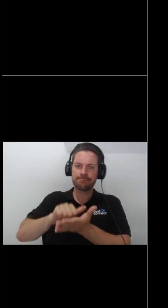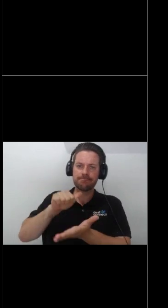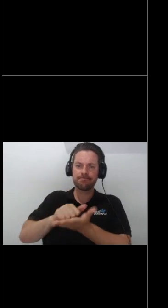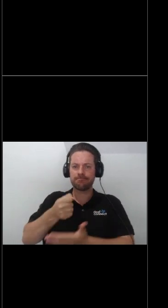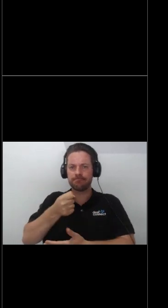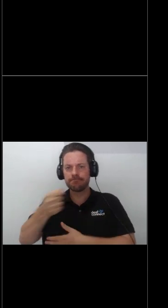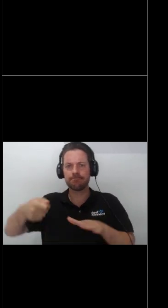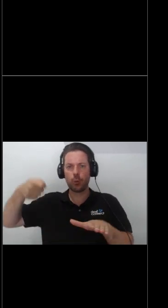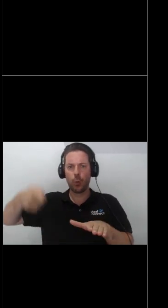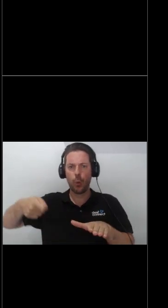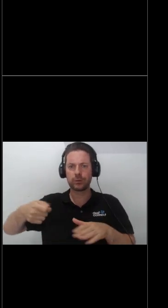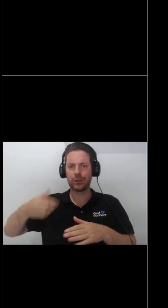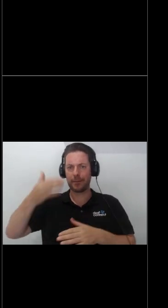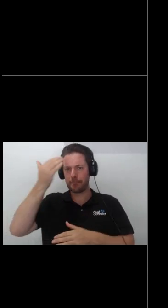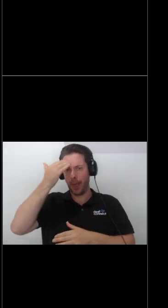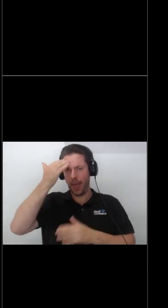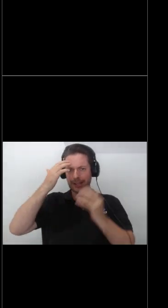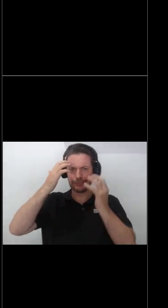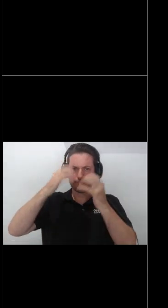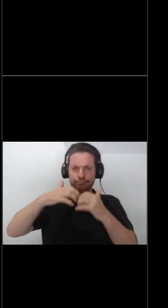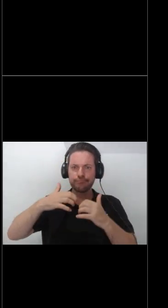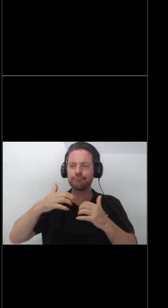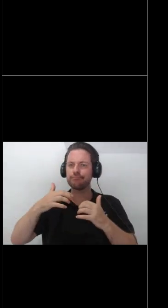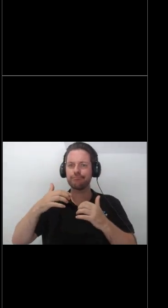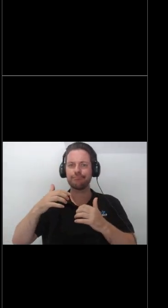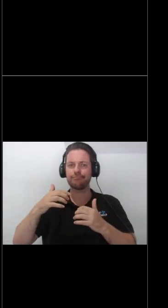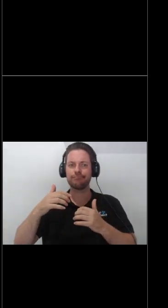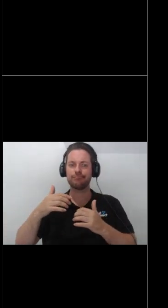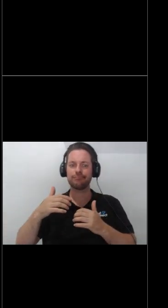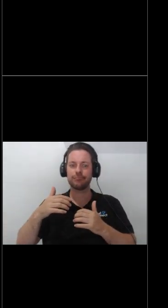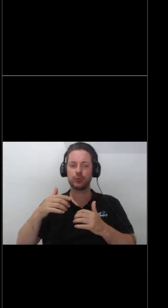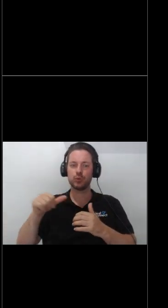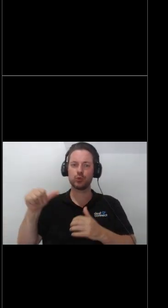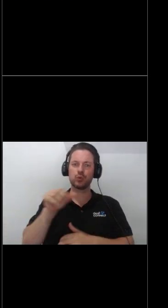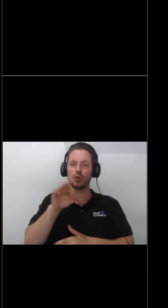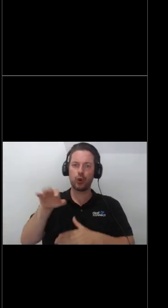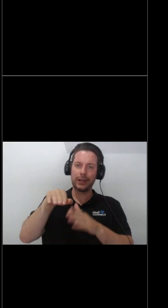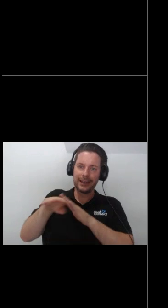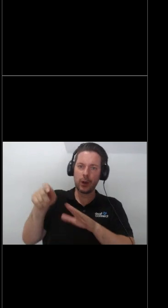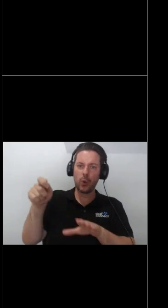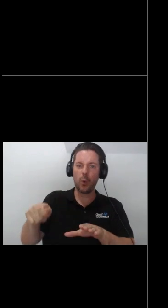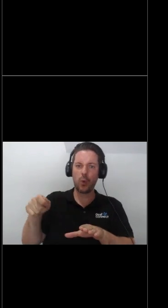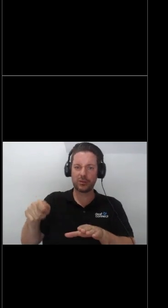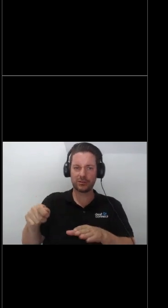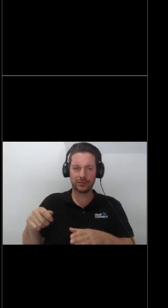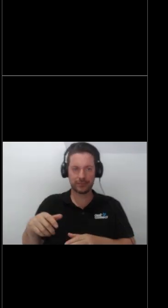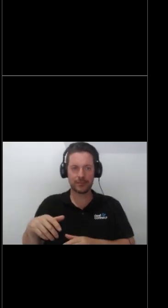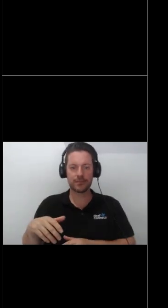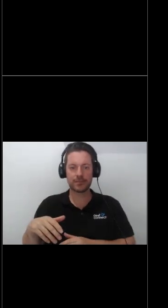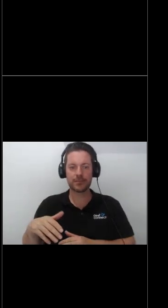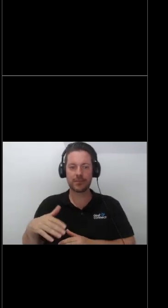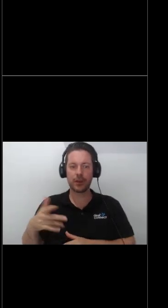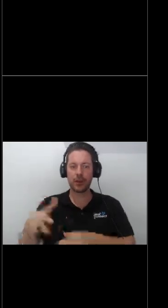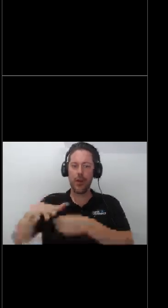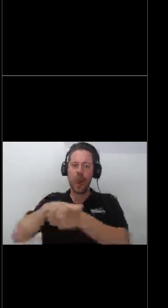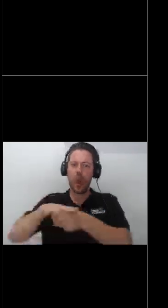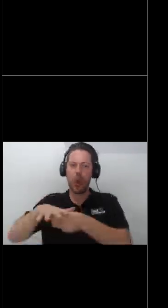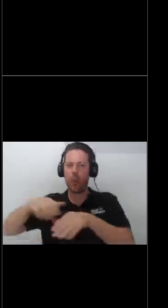Now, I'm not going to touch touch upon the proceedings in the Magistrates Court and how the Magistrates Court